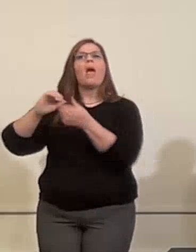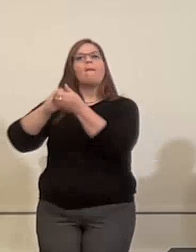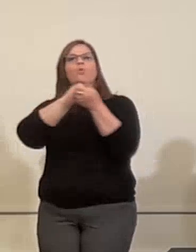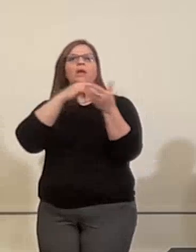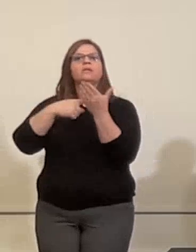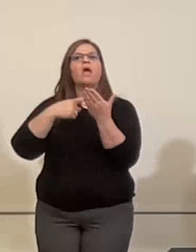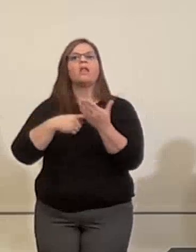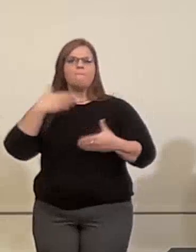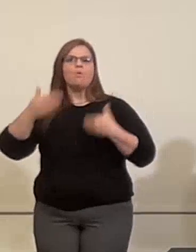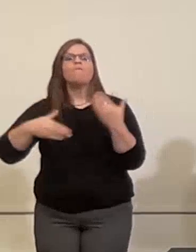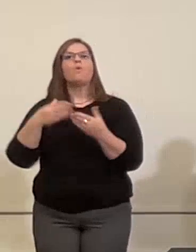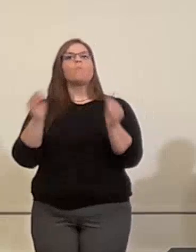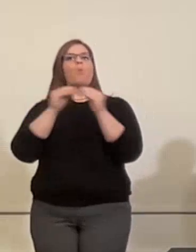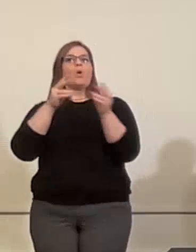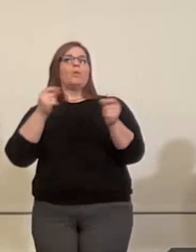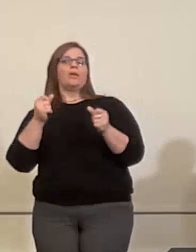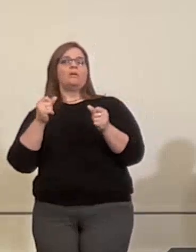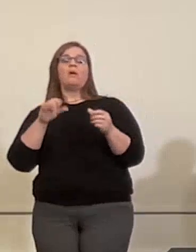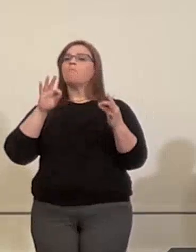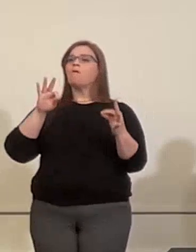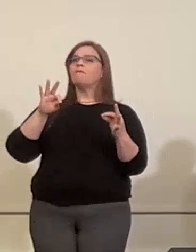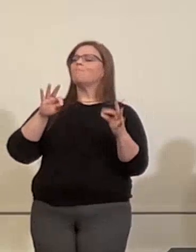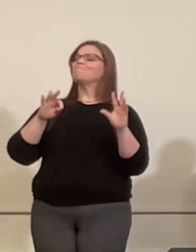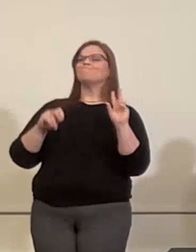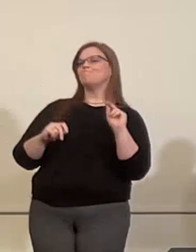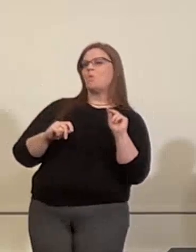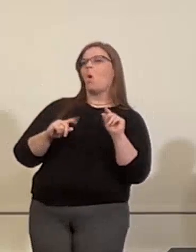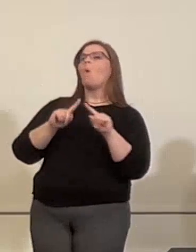It's not perfect, but it's better 'cause everybody keeps